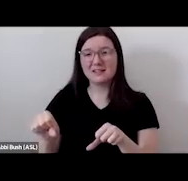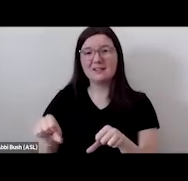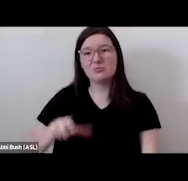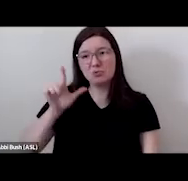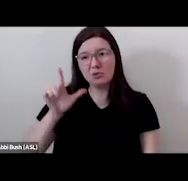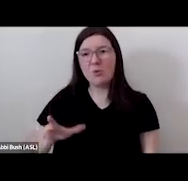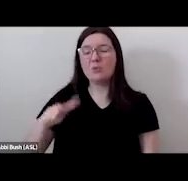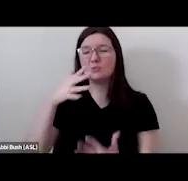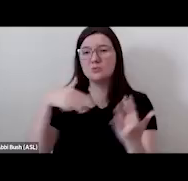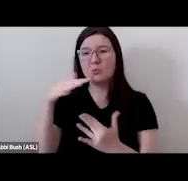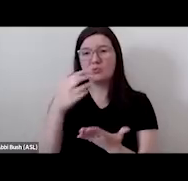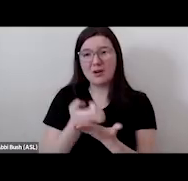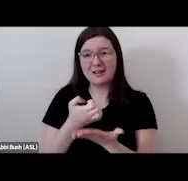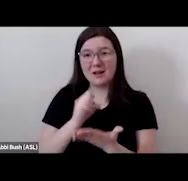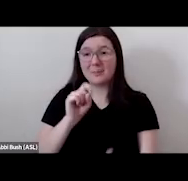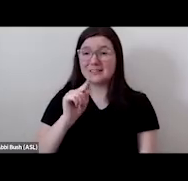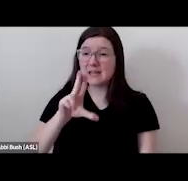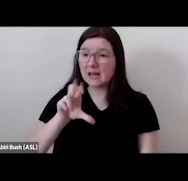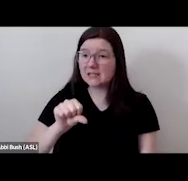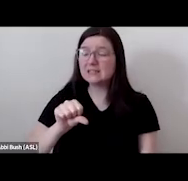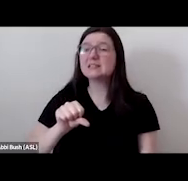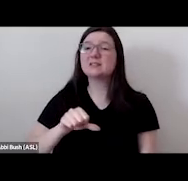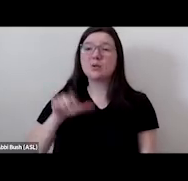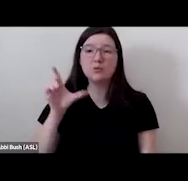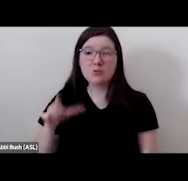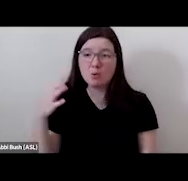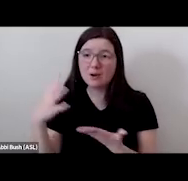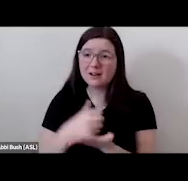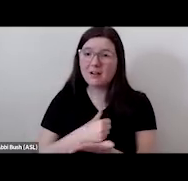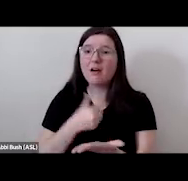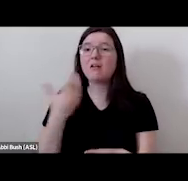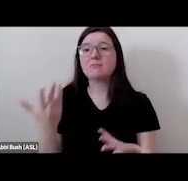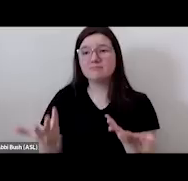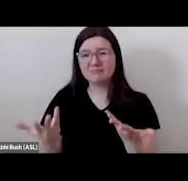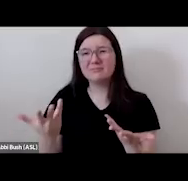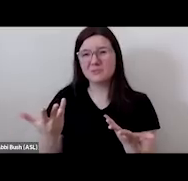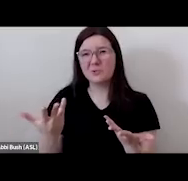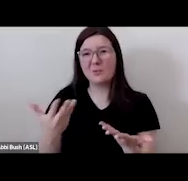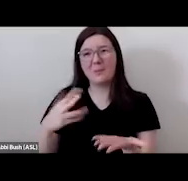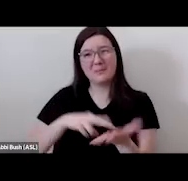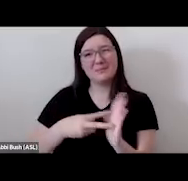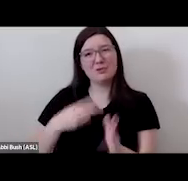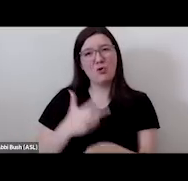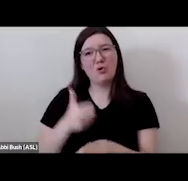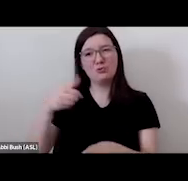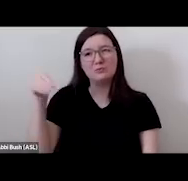So there's a real plethora of reasons we hear why folks with hoarding disorder are more likely to be unstably housed.